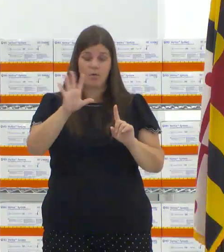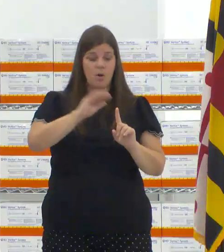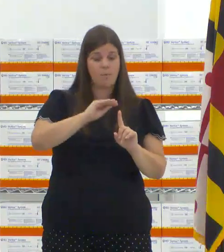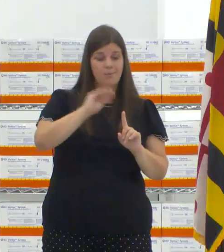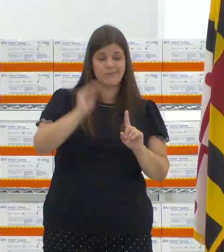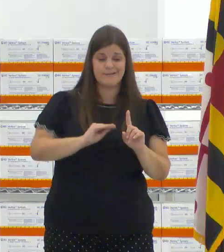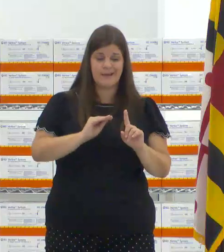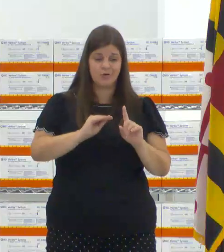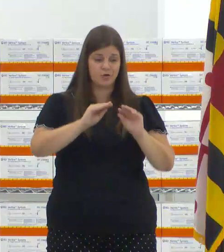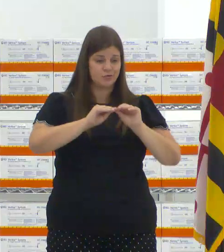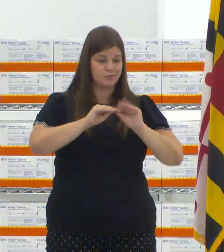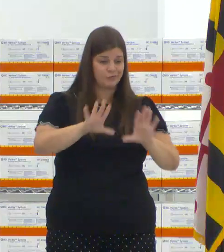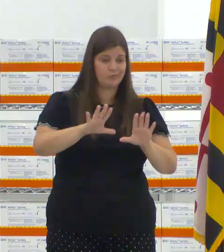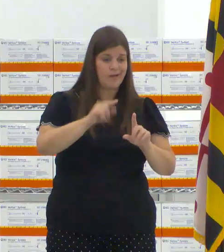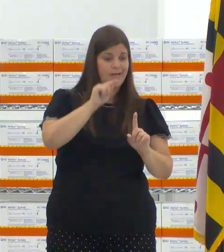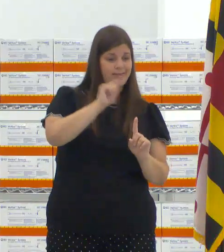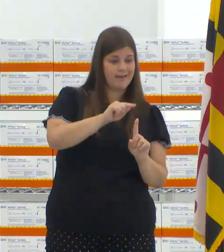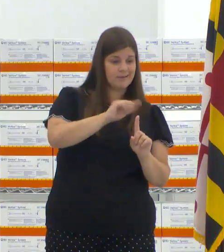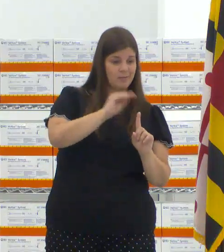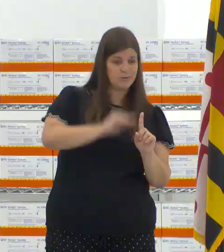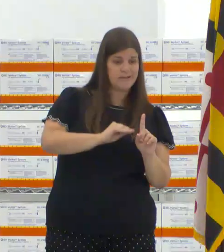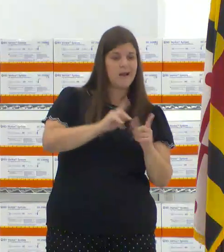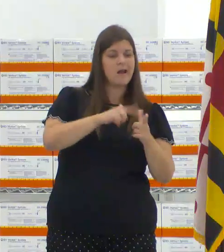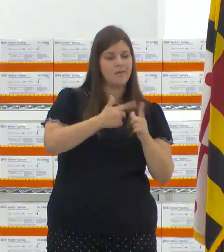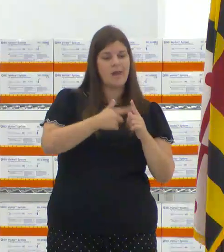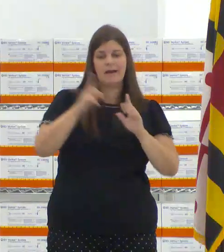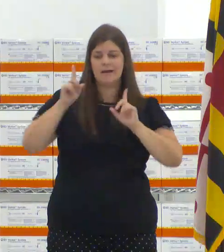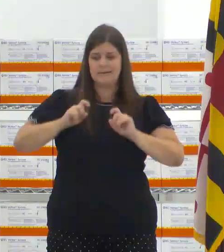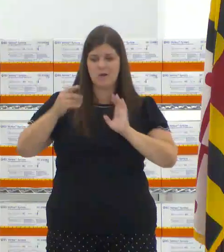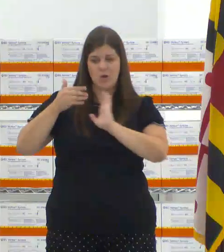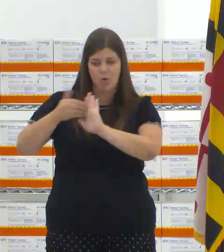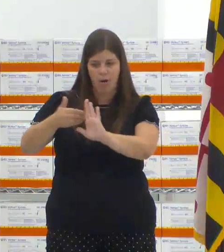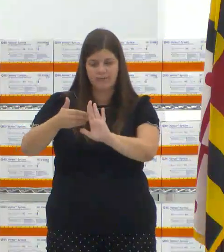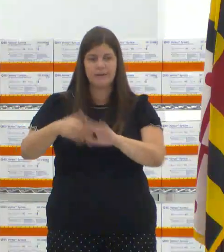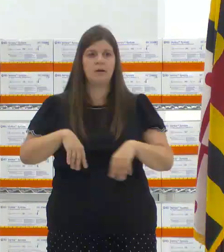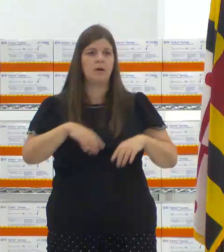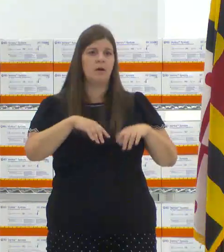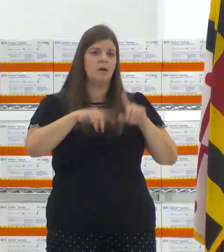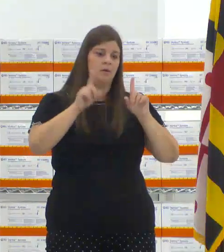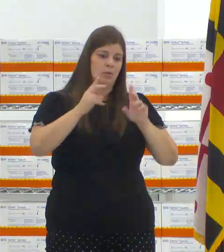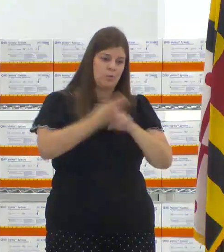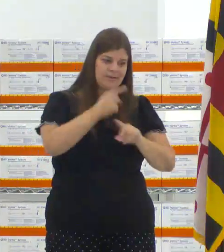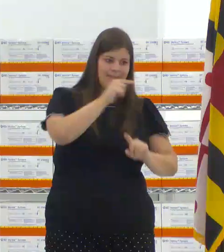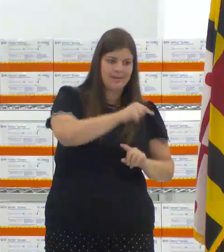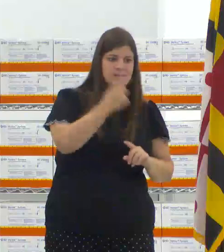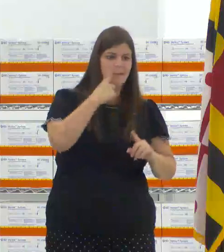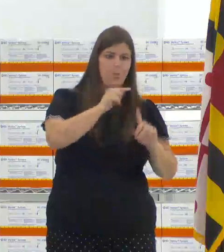local a set of guidelines for how local community leaders and health officials can use these types of screening tests in their community.